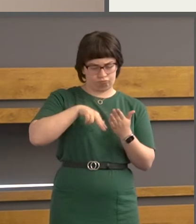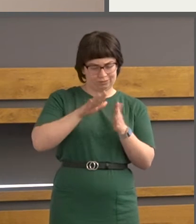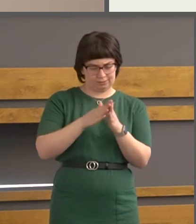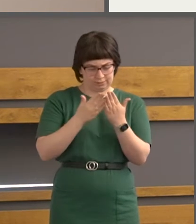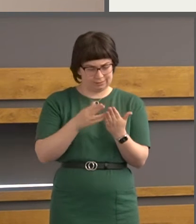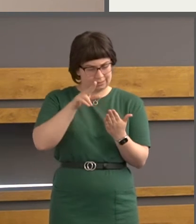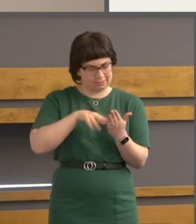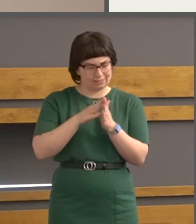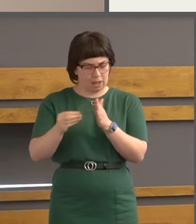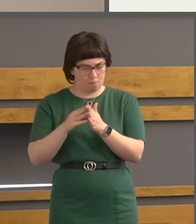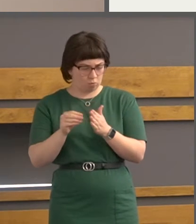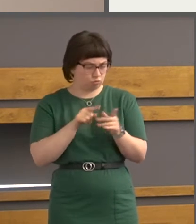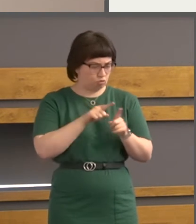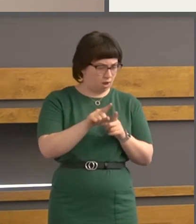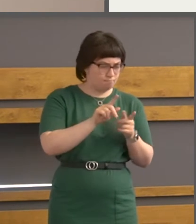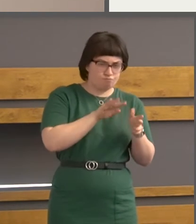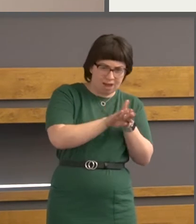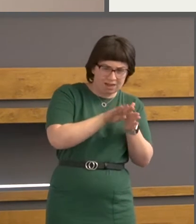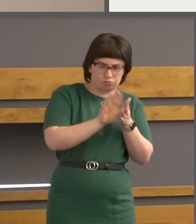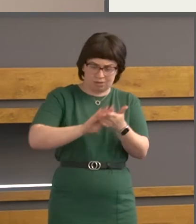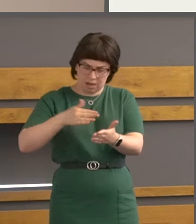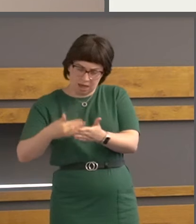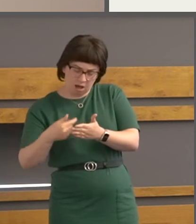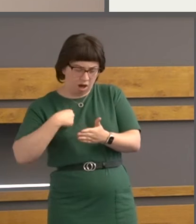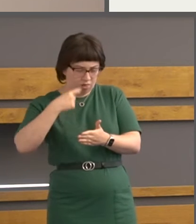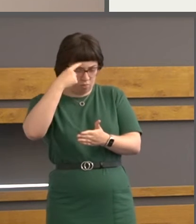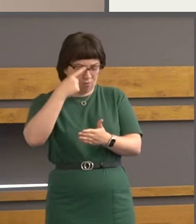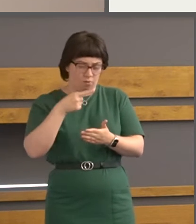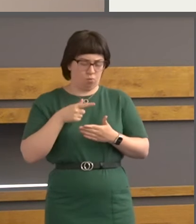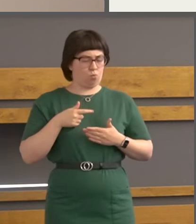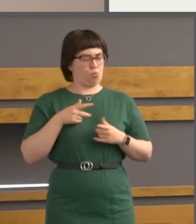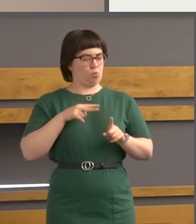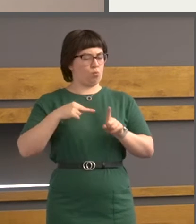to be practiced or translated, I thought they really kind of revealed an attitude towards labor.